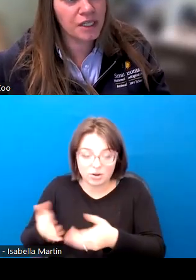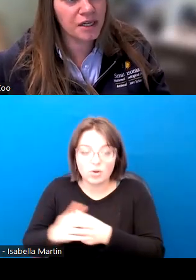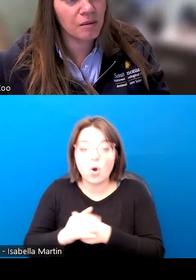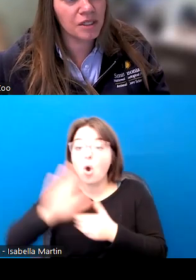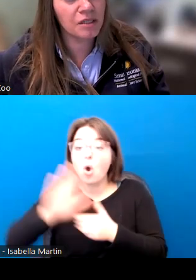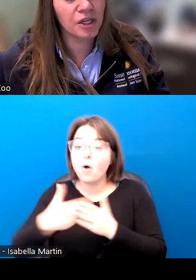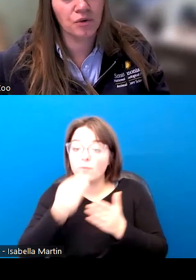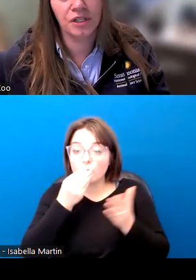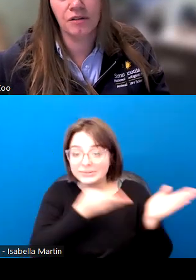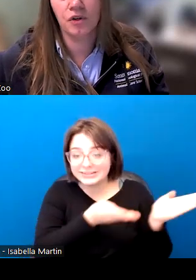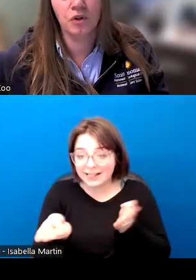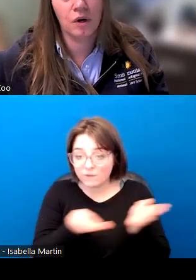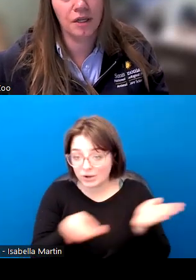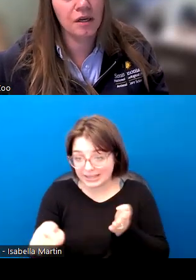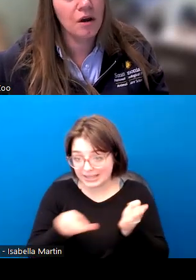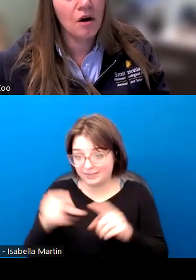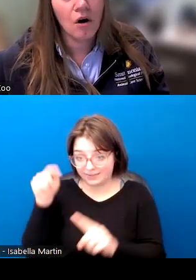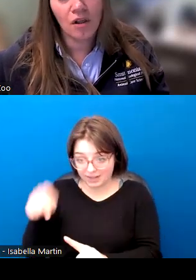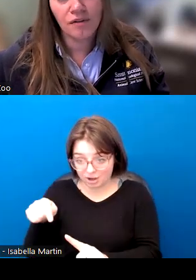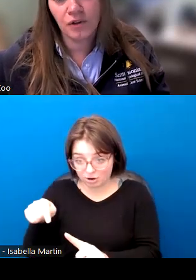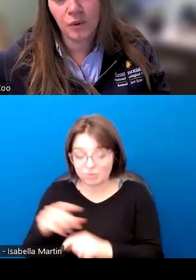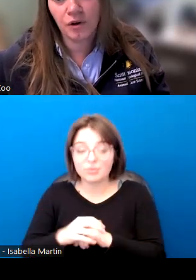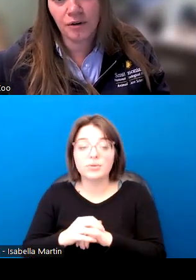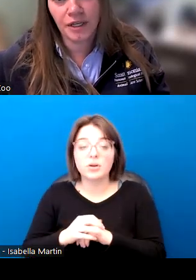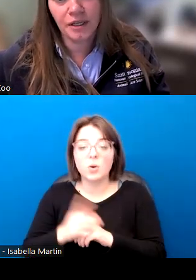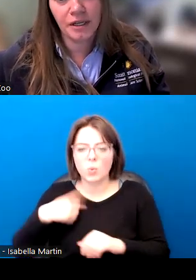as it comes in to make sure it's a good quality. All the food that we order in